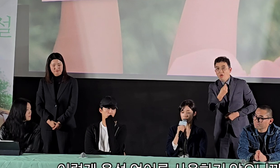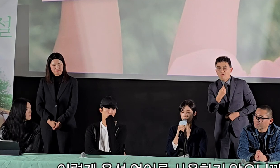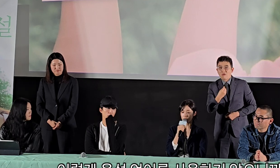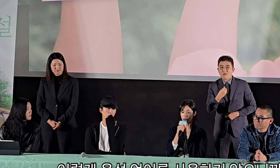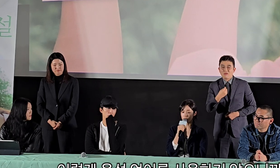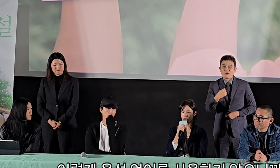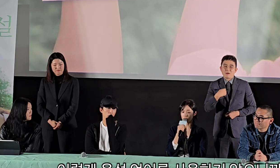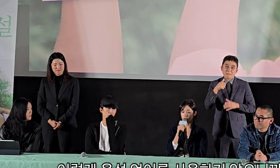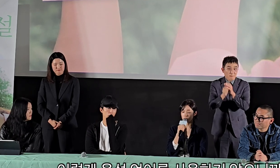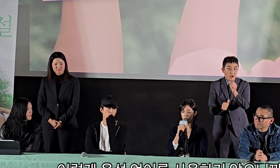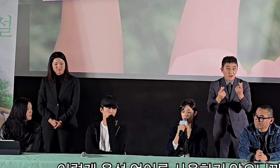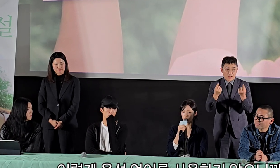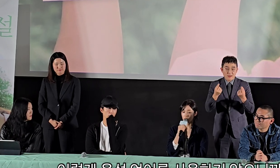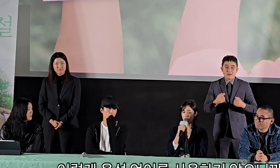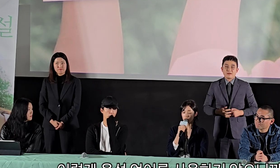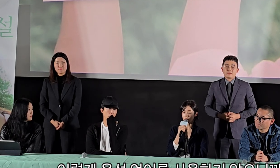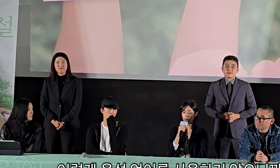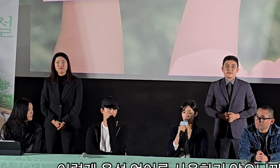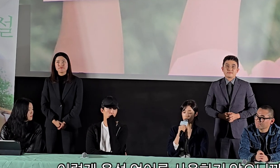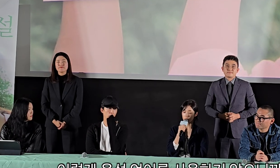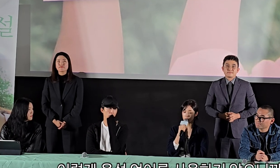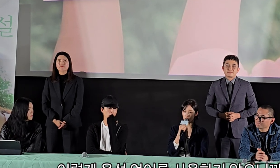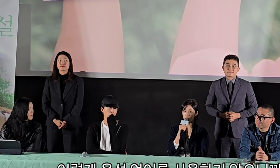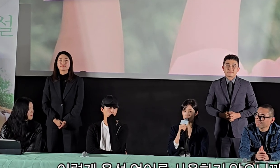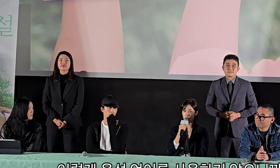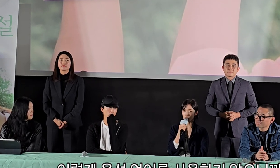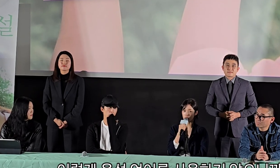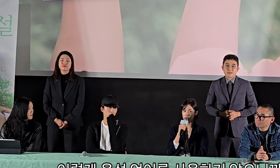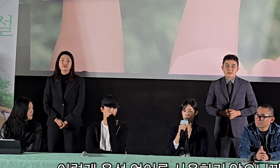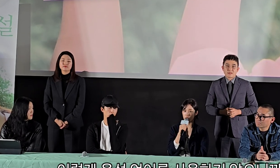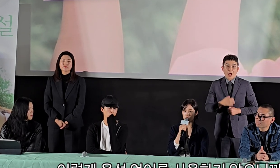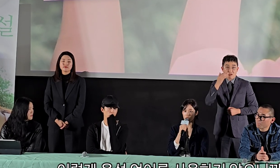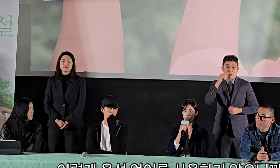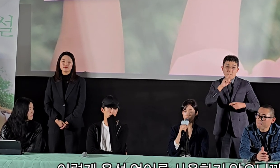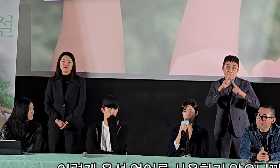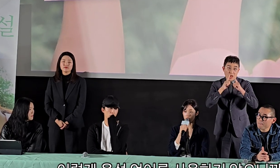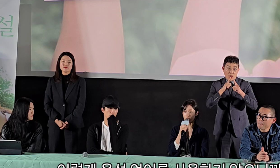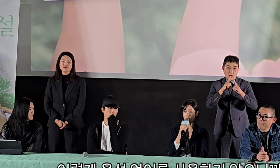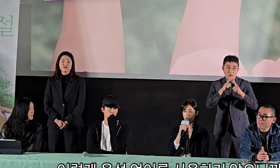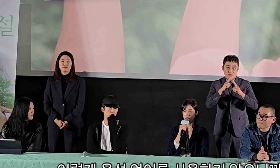Since I don't use spoken language like this,